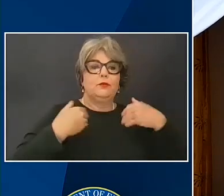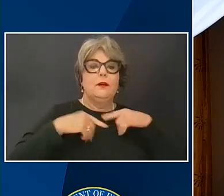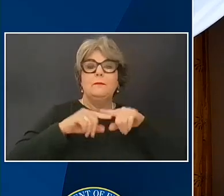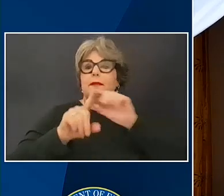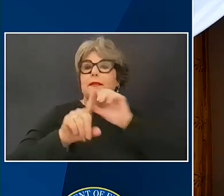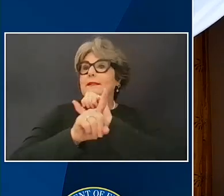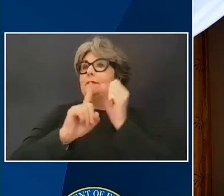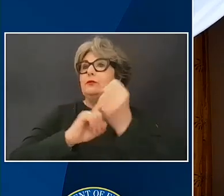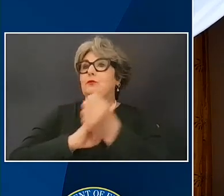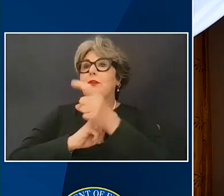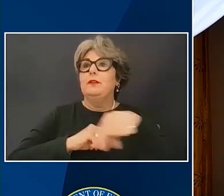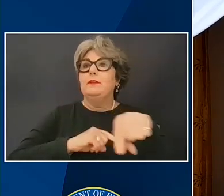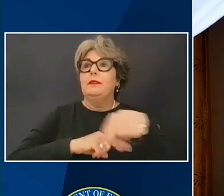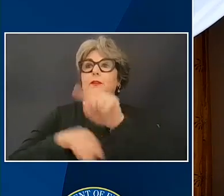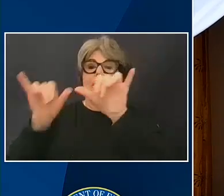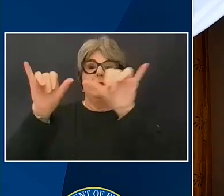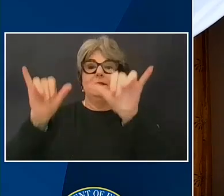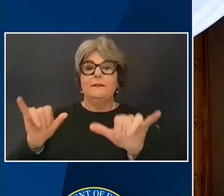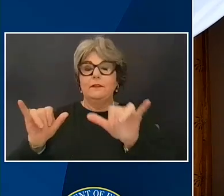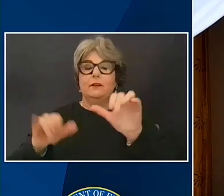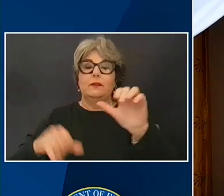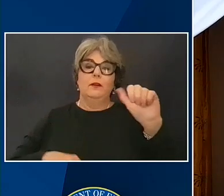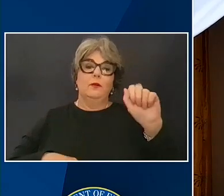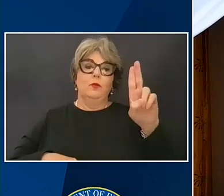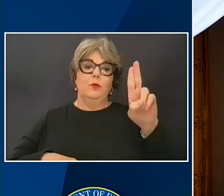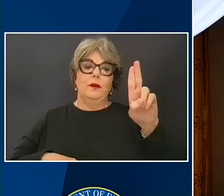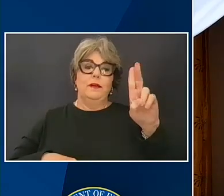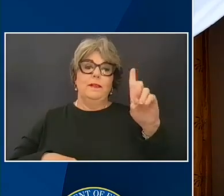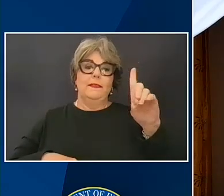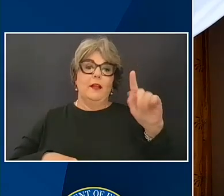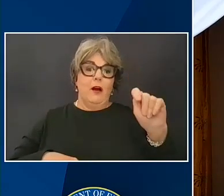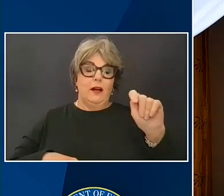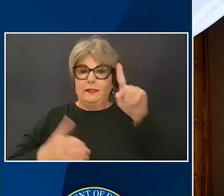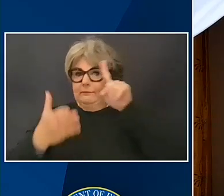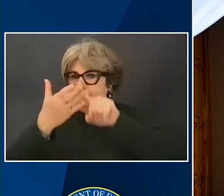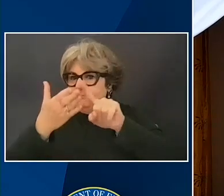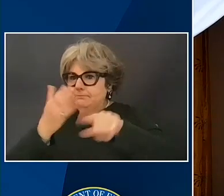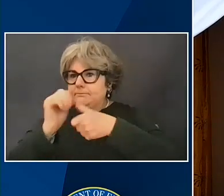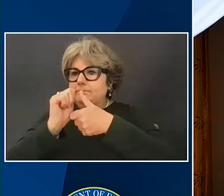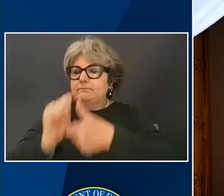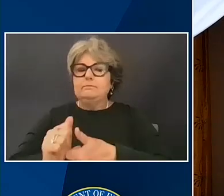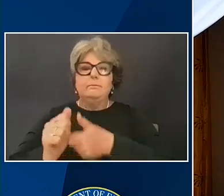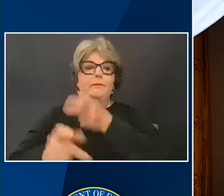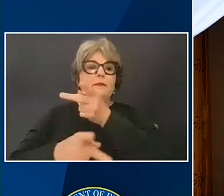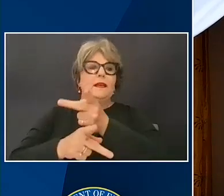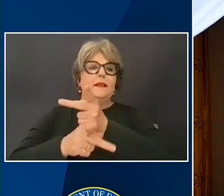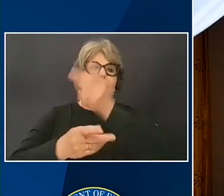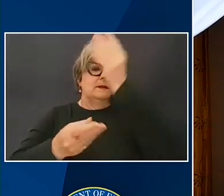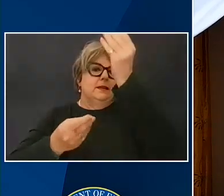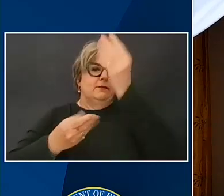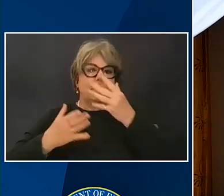systems with audit trails that retain information about student participation,